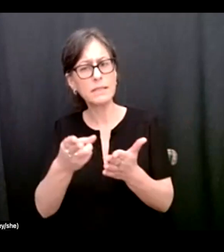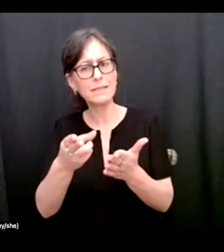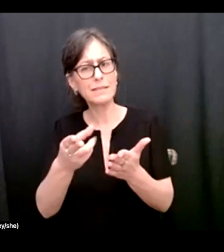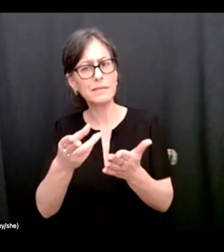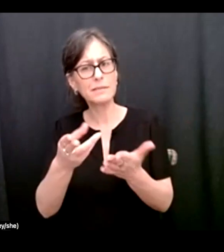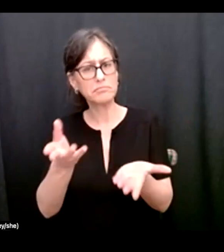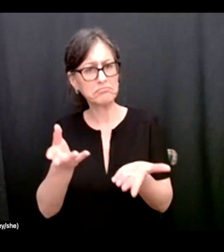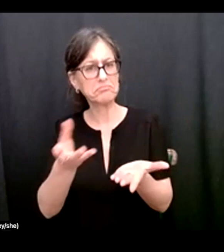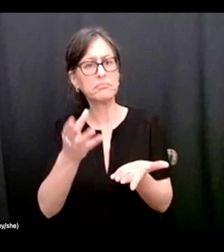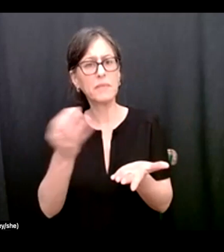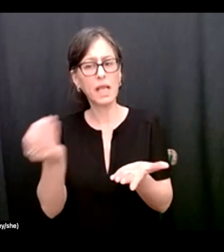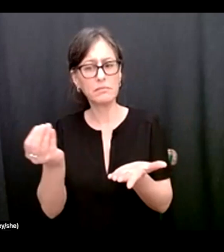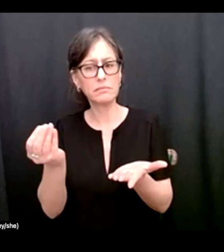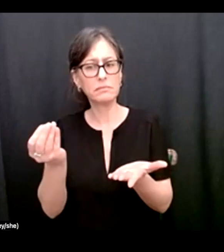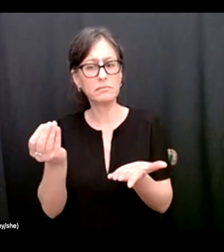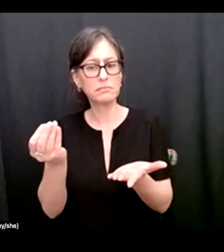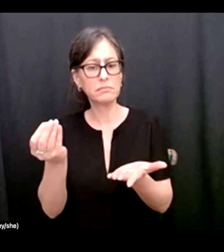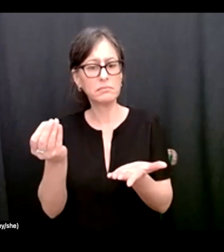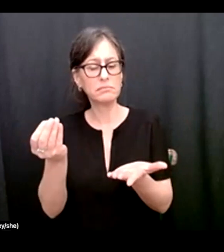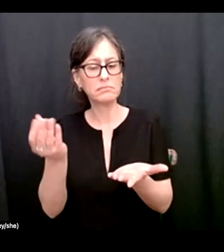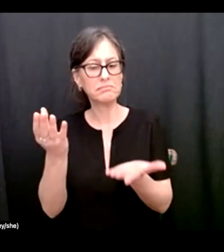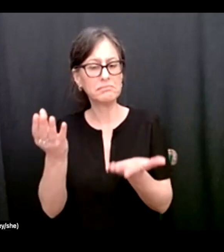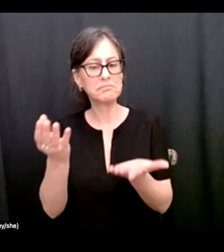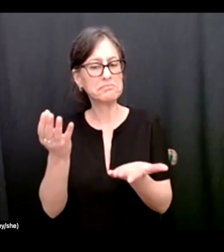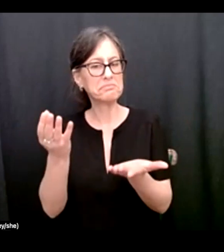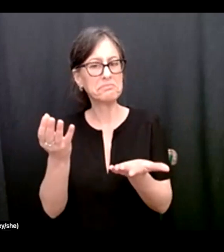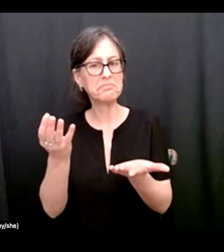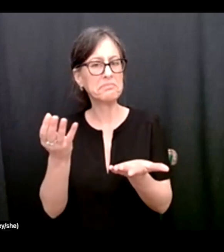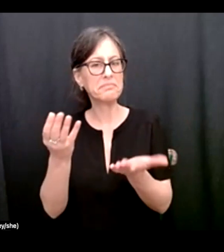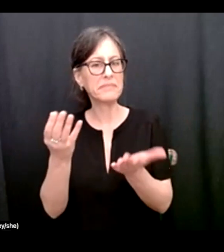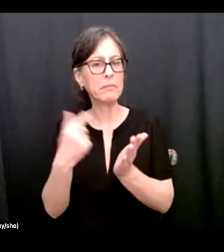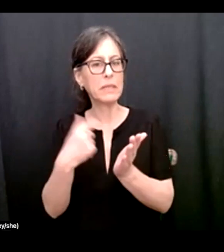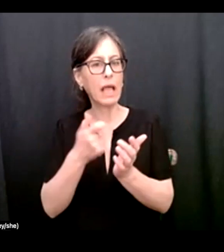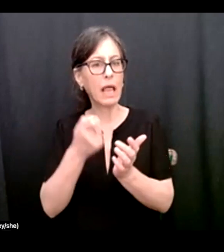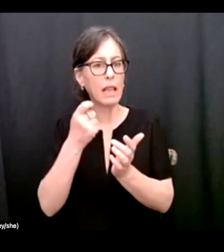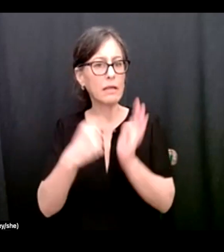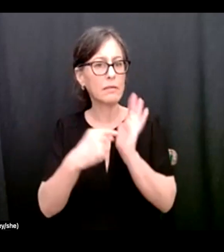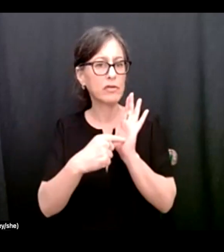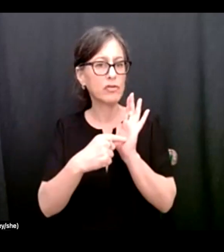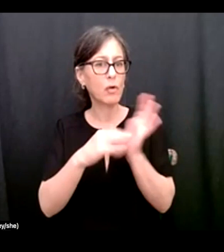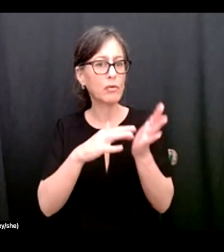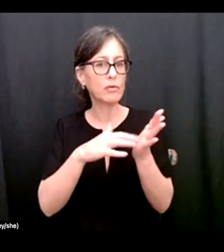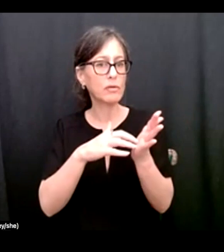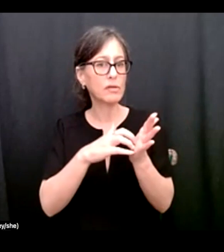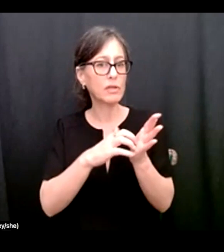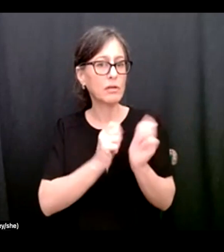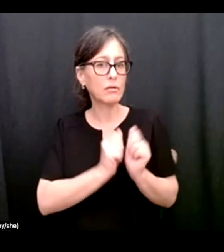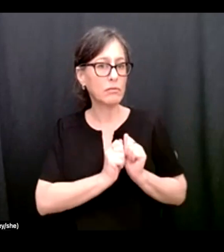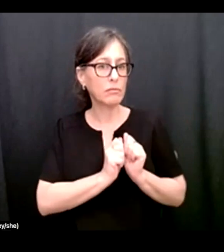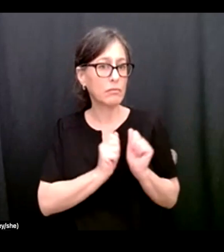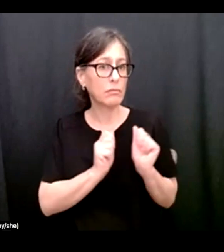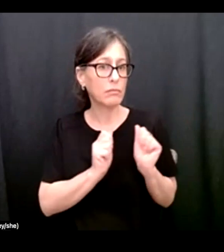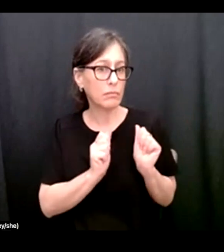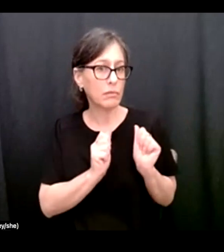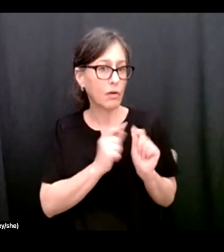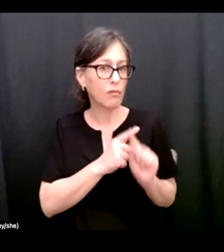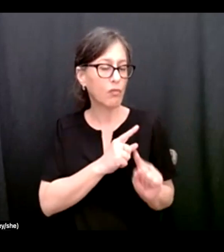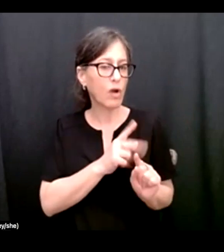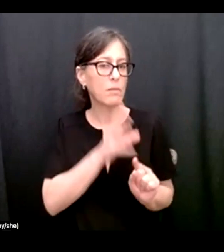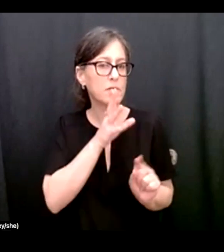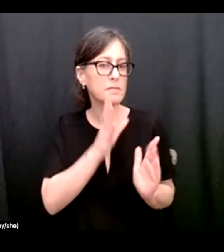And maybe betrays some sort of vulnerability on the part of the speaker. Keene is also interesting